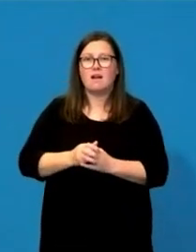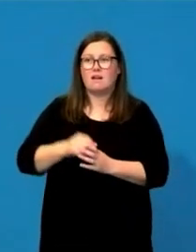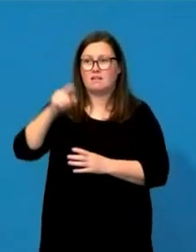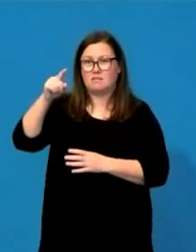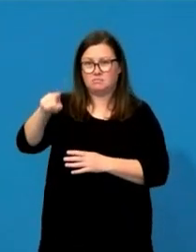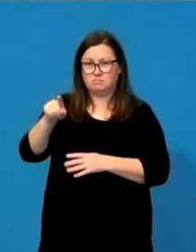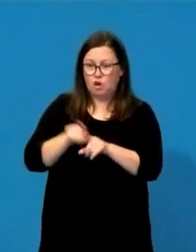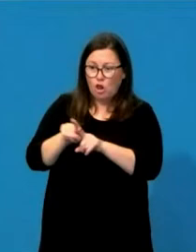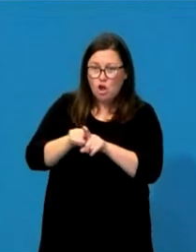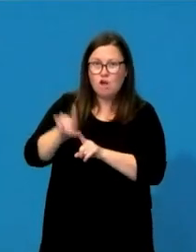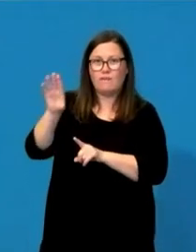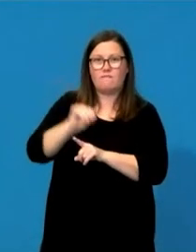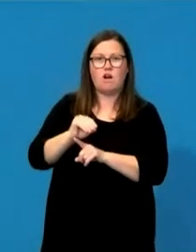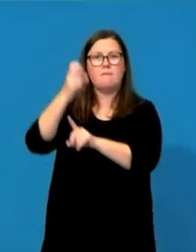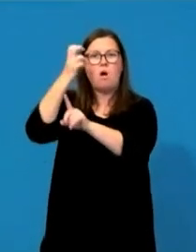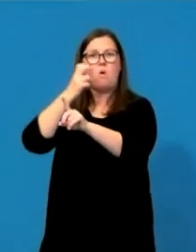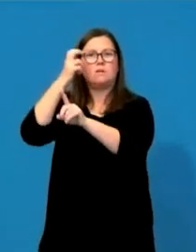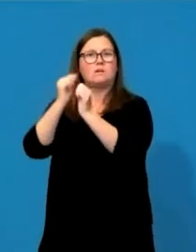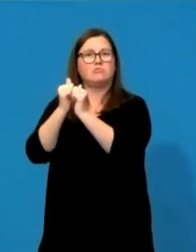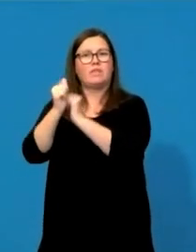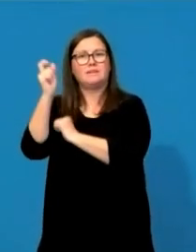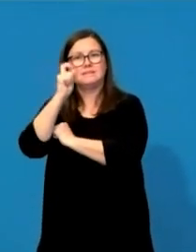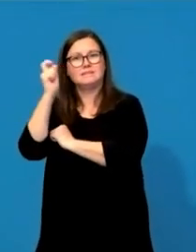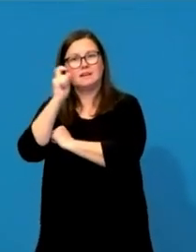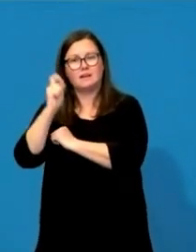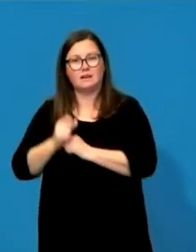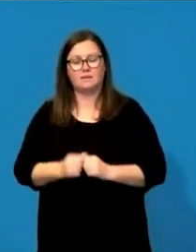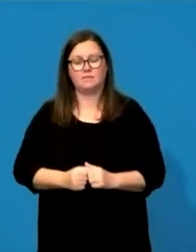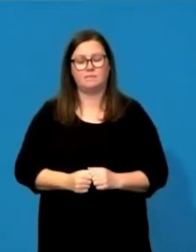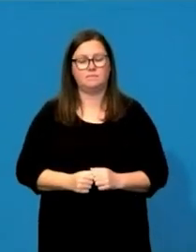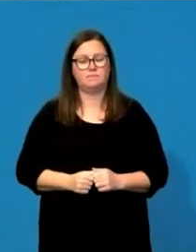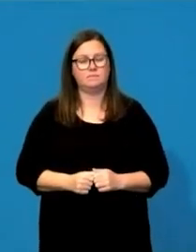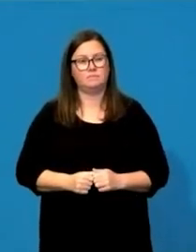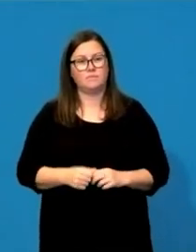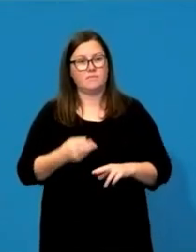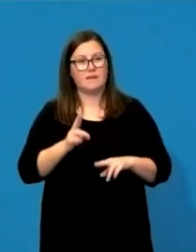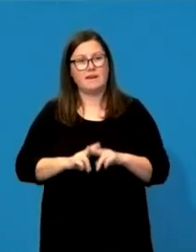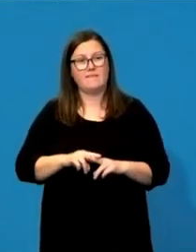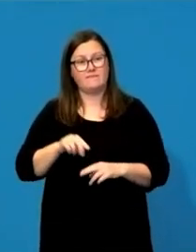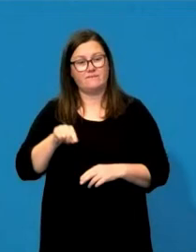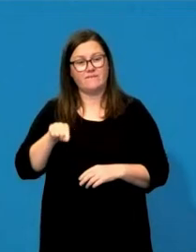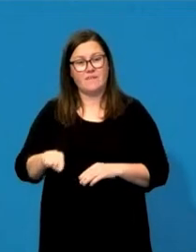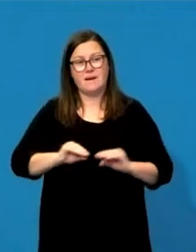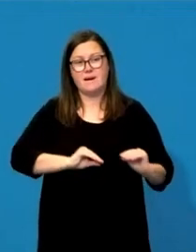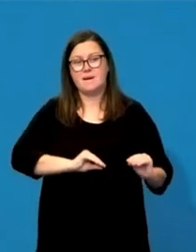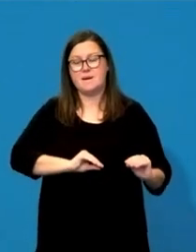And so it would be really hard if they had to move for services and couldn't be